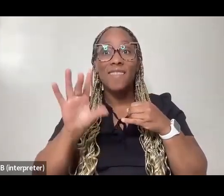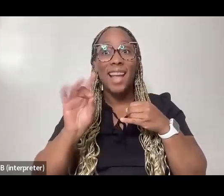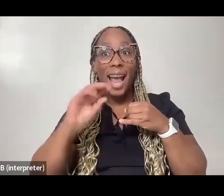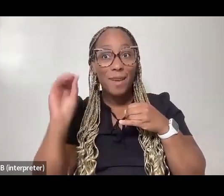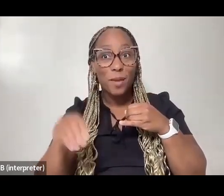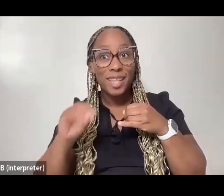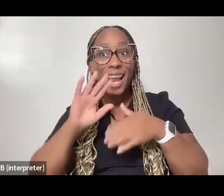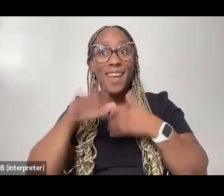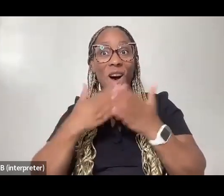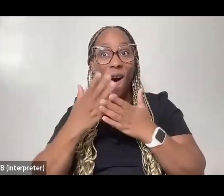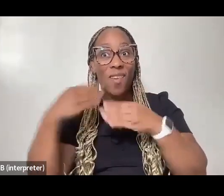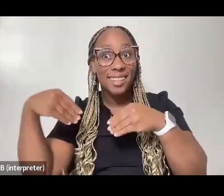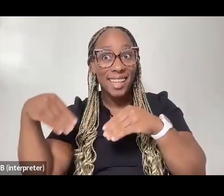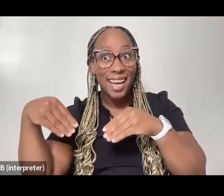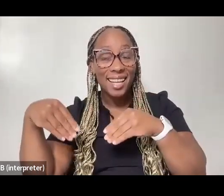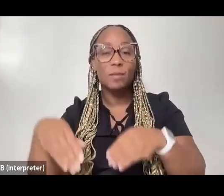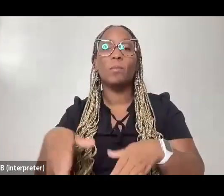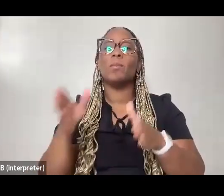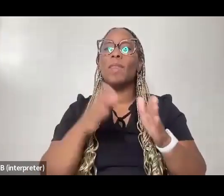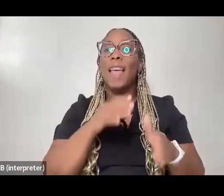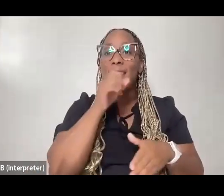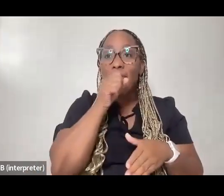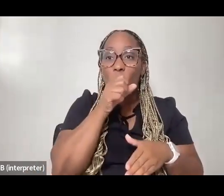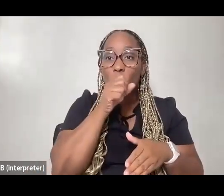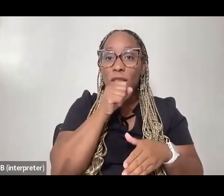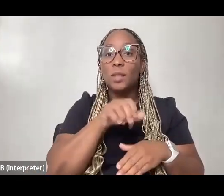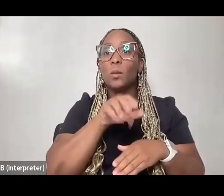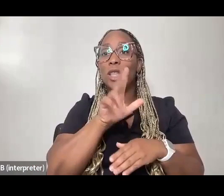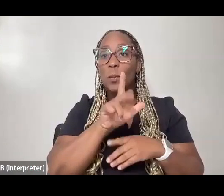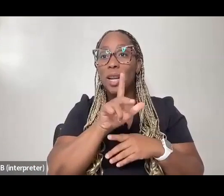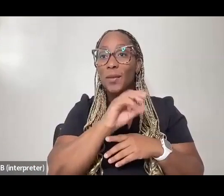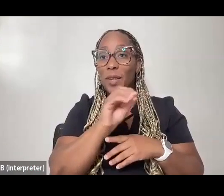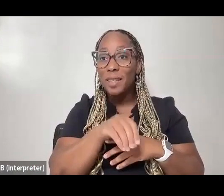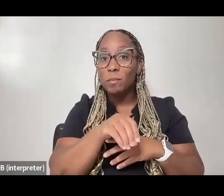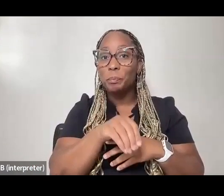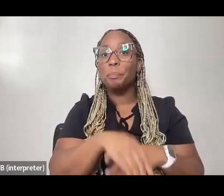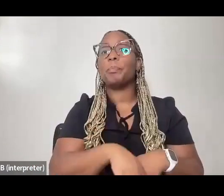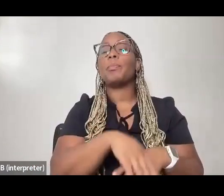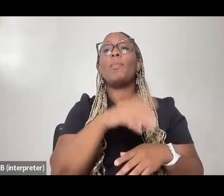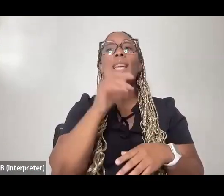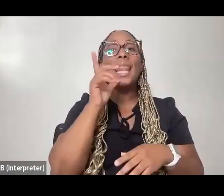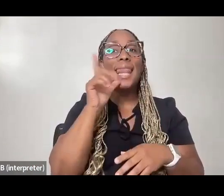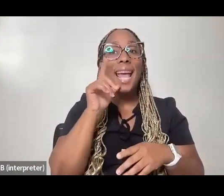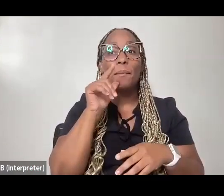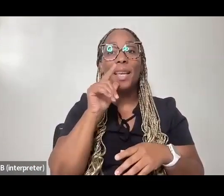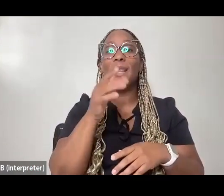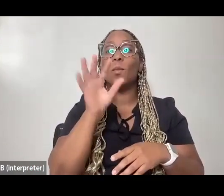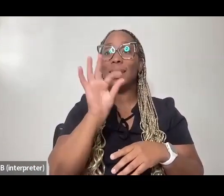of all of the sales followed by oranges at 23%, lemons at 9%,